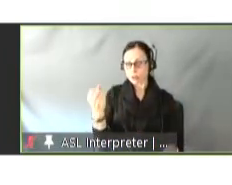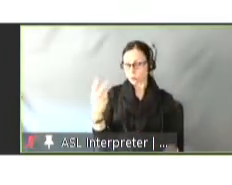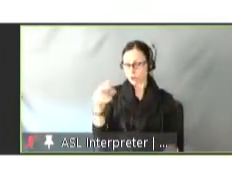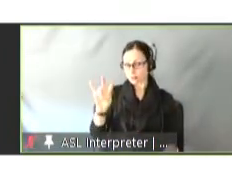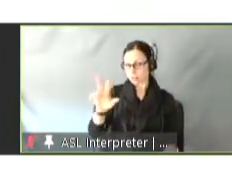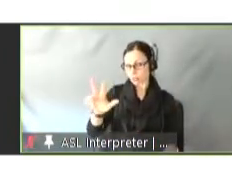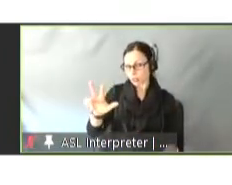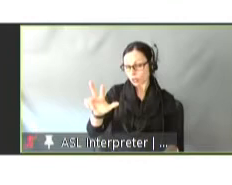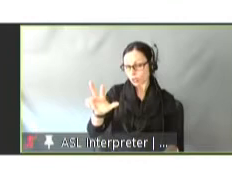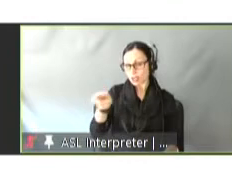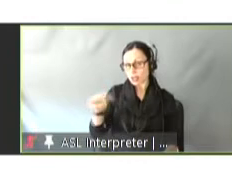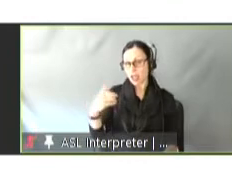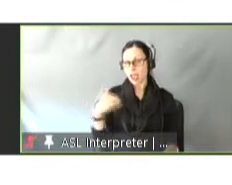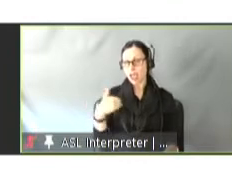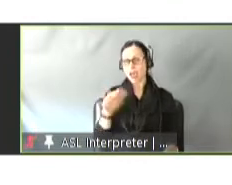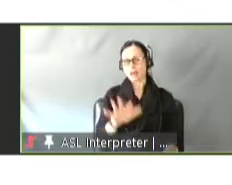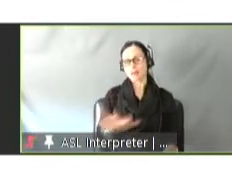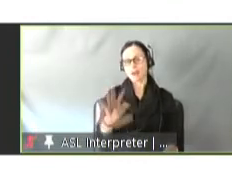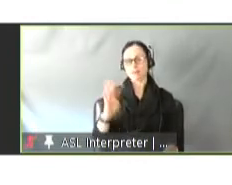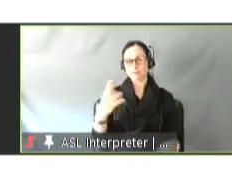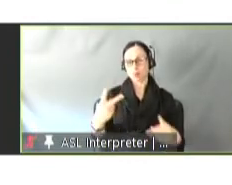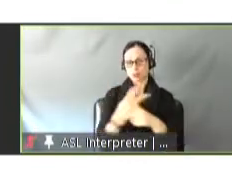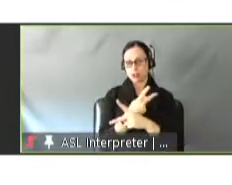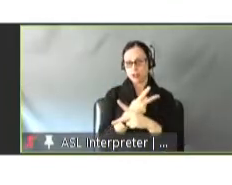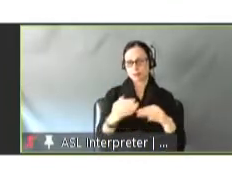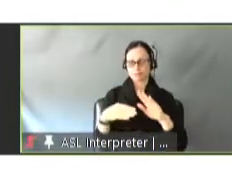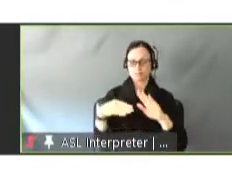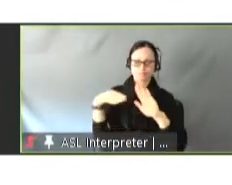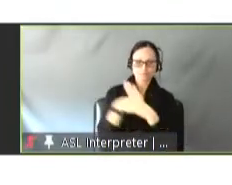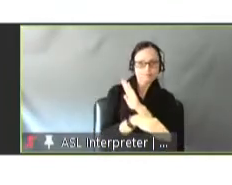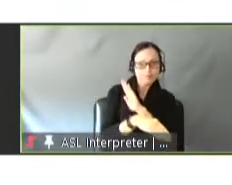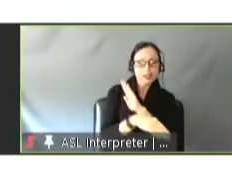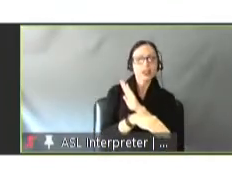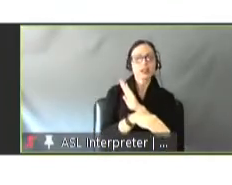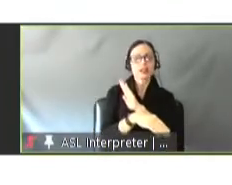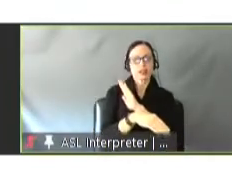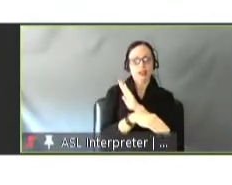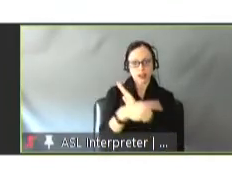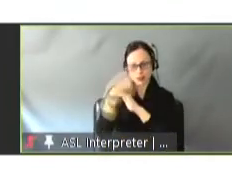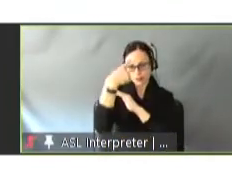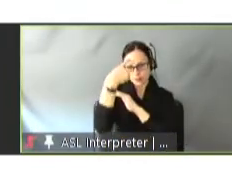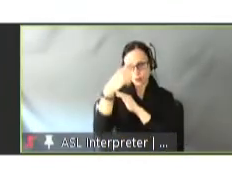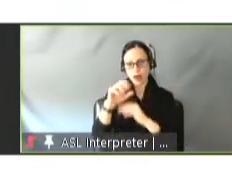about a fourfold decrease in the amount of sgRNA or viral replication in the lung.